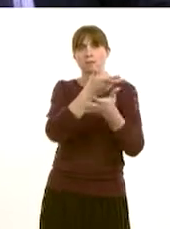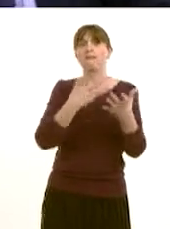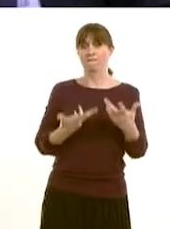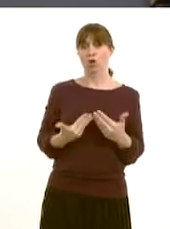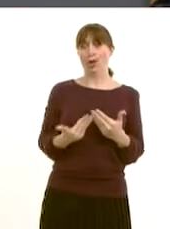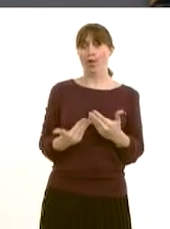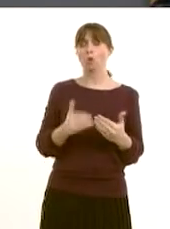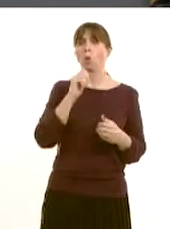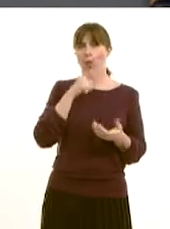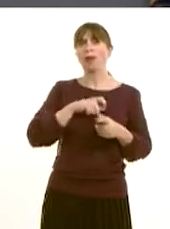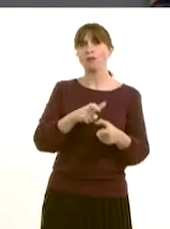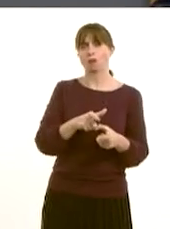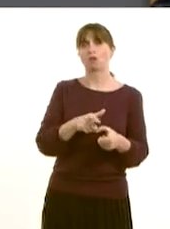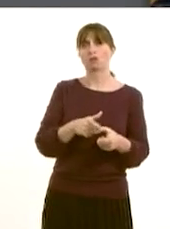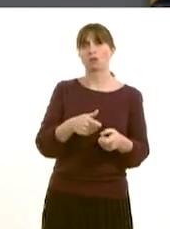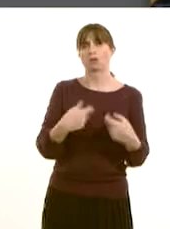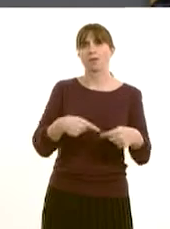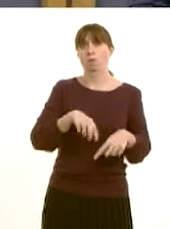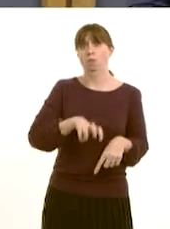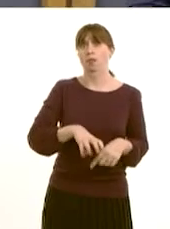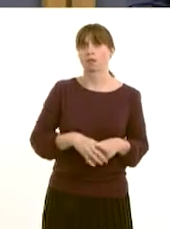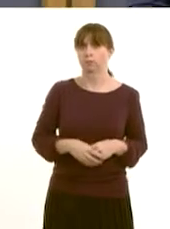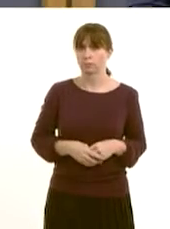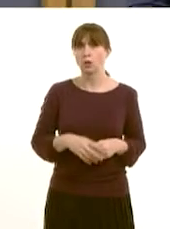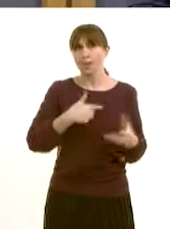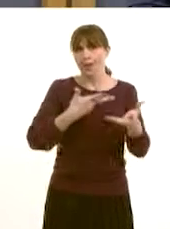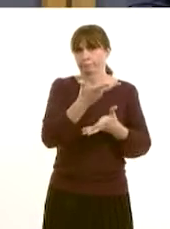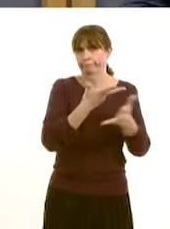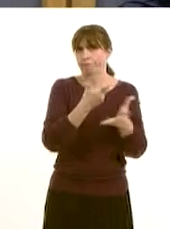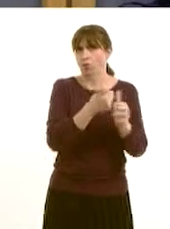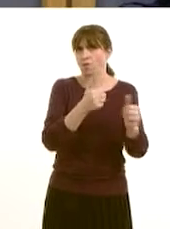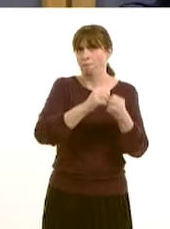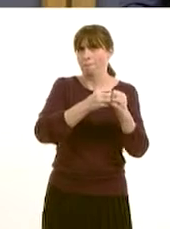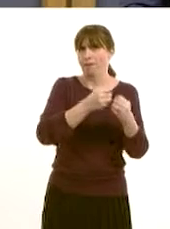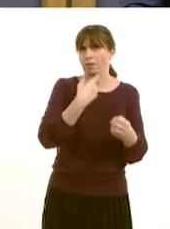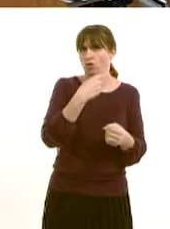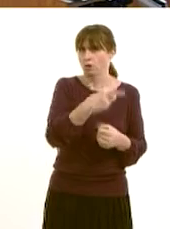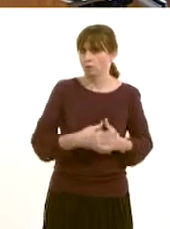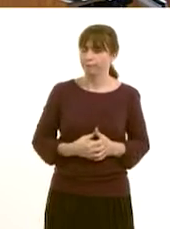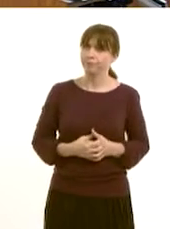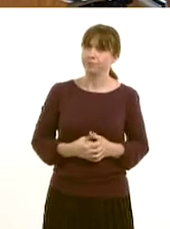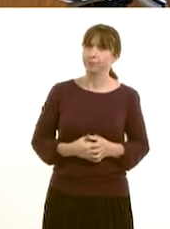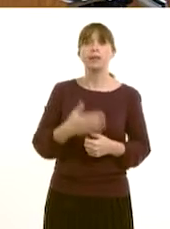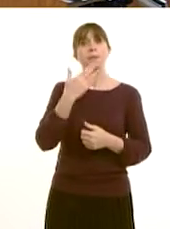Janet Finch-Saunders: 6. A wnaiff y Prif Weinidog ddatganiad am wasanaethau iechyd meddwl yng ngogledd Cymru?